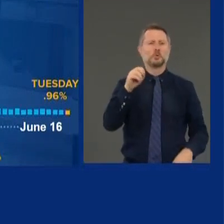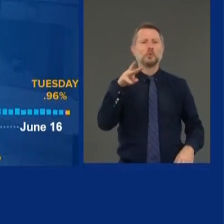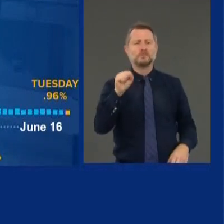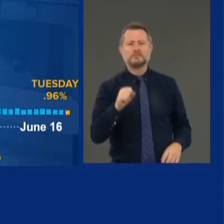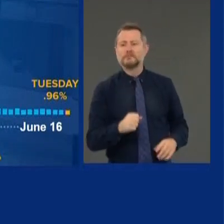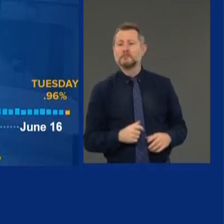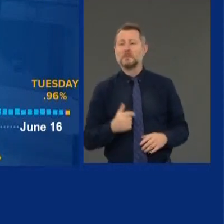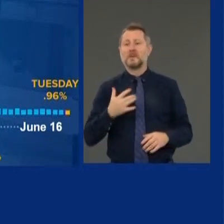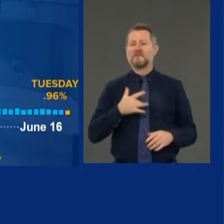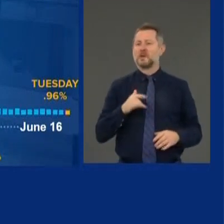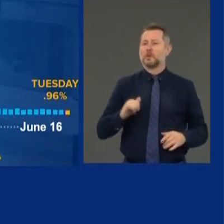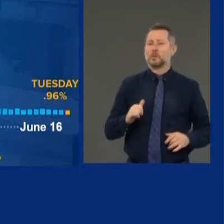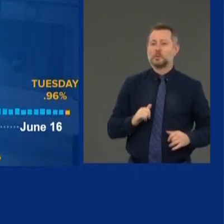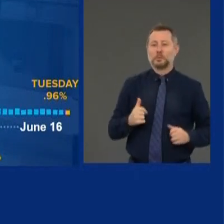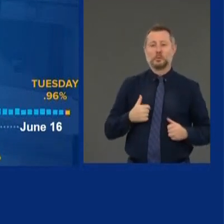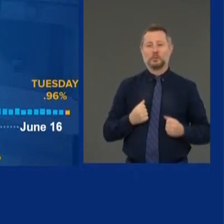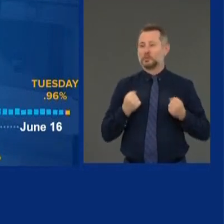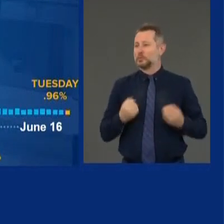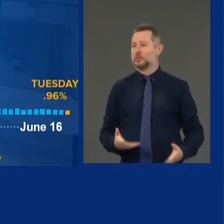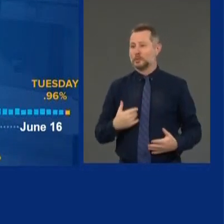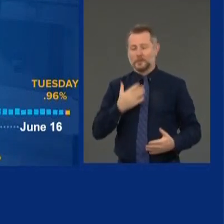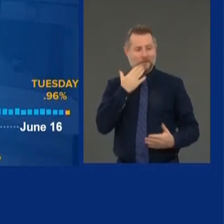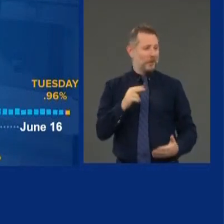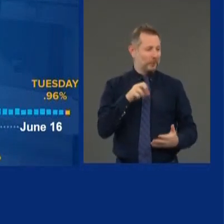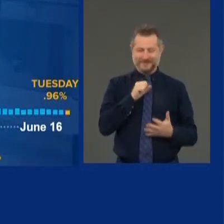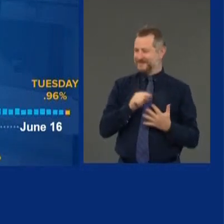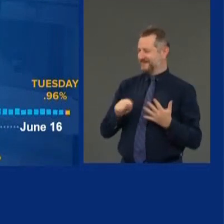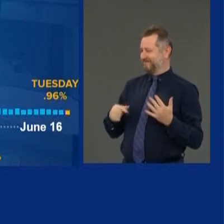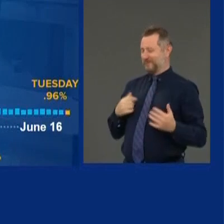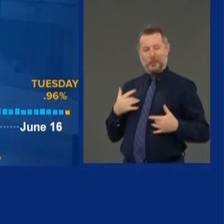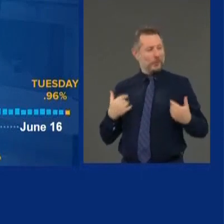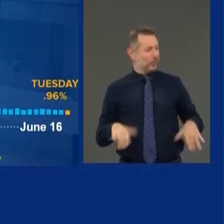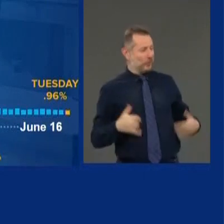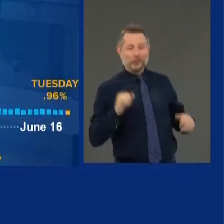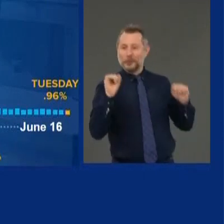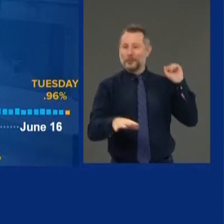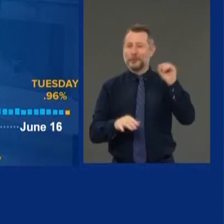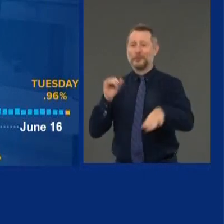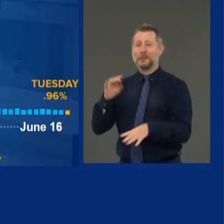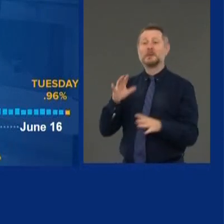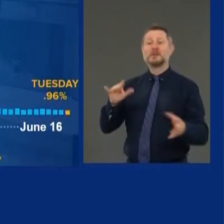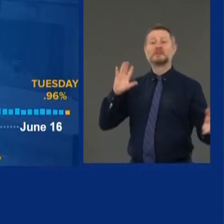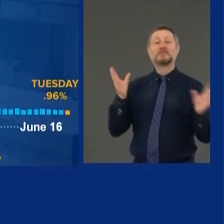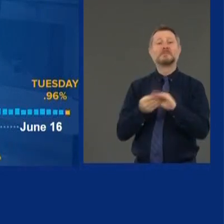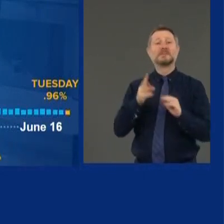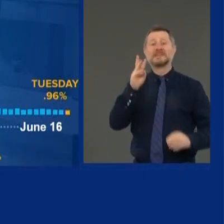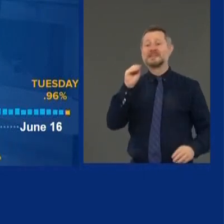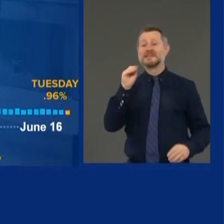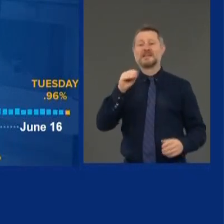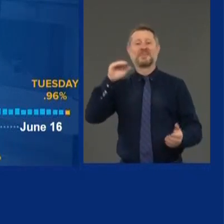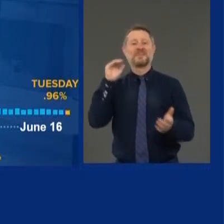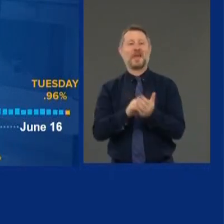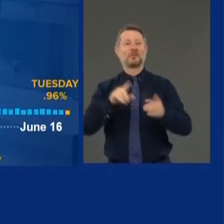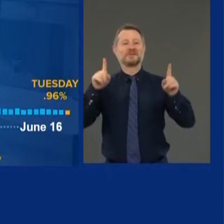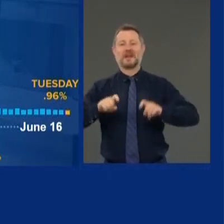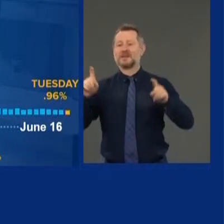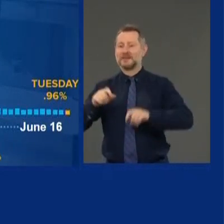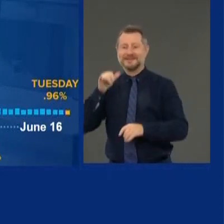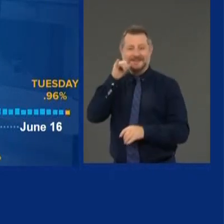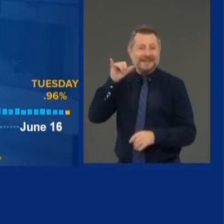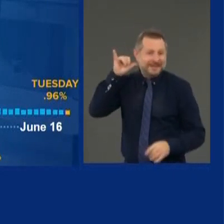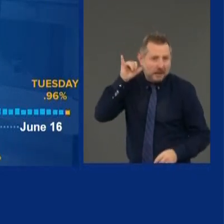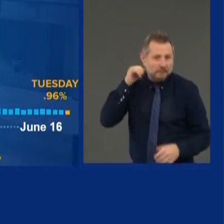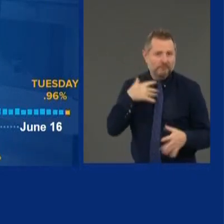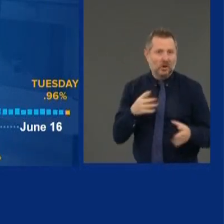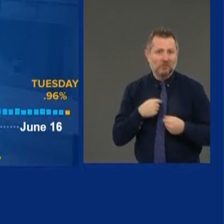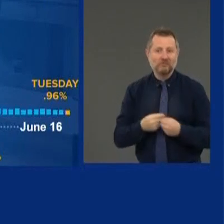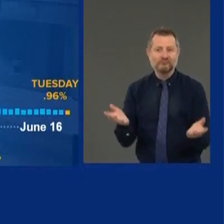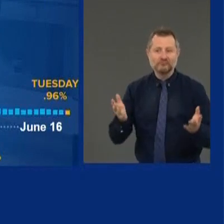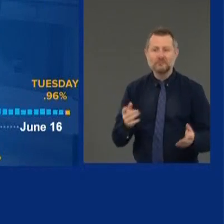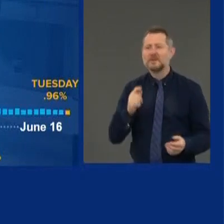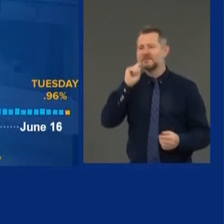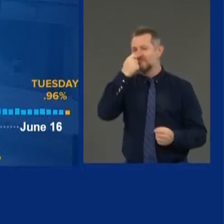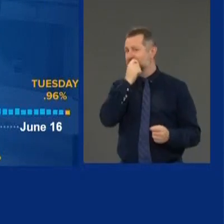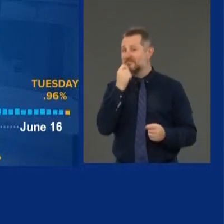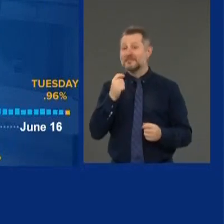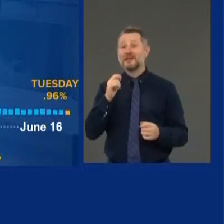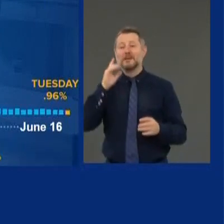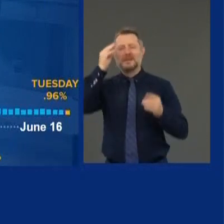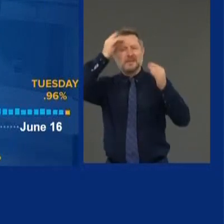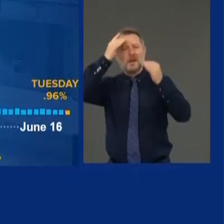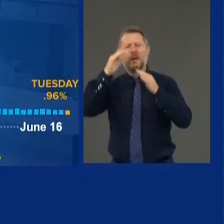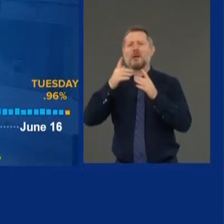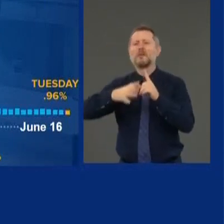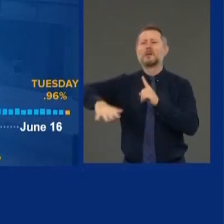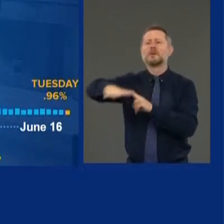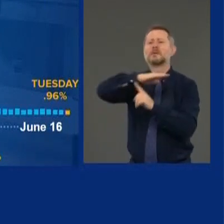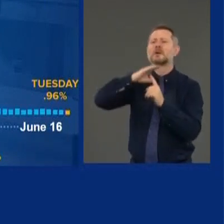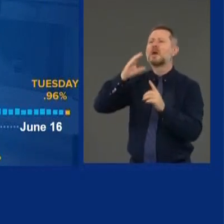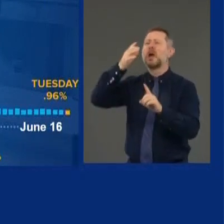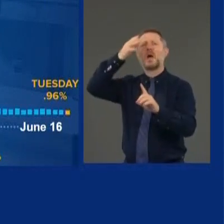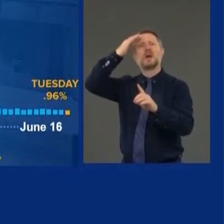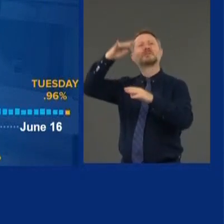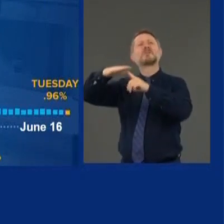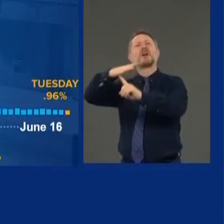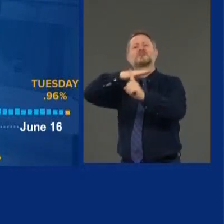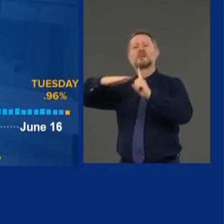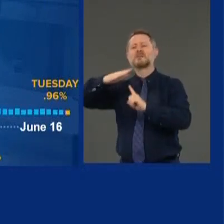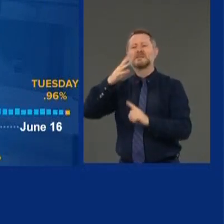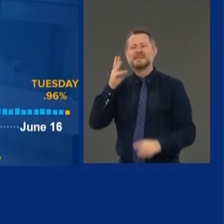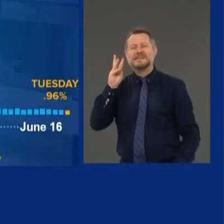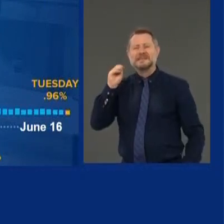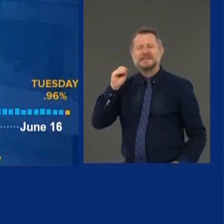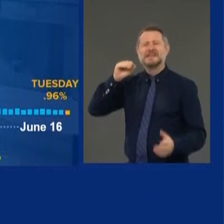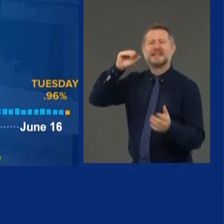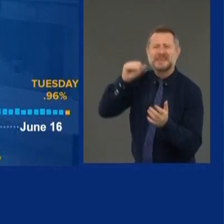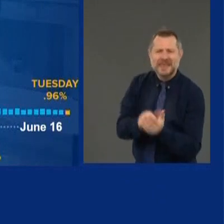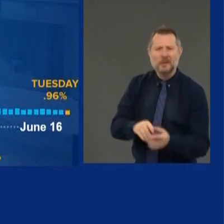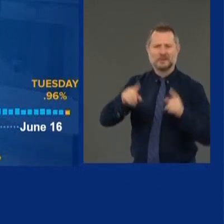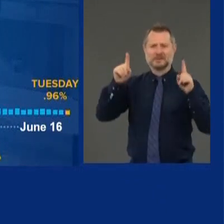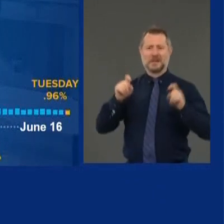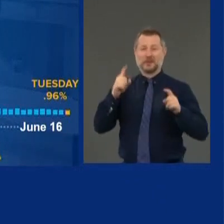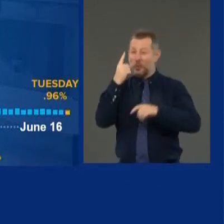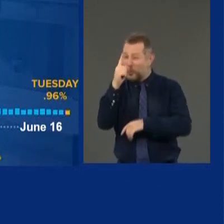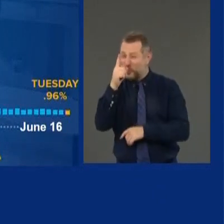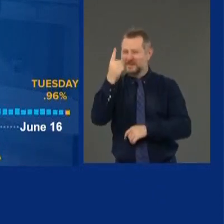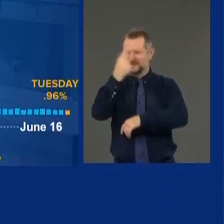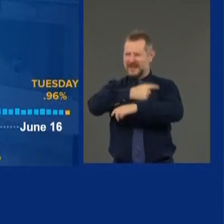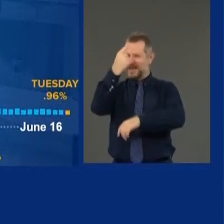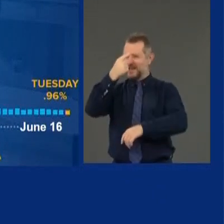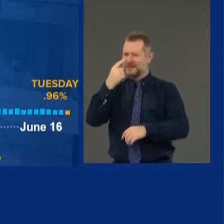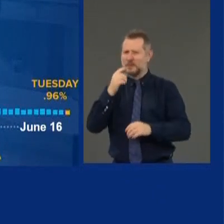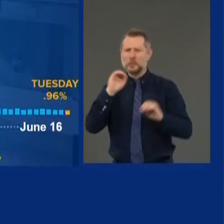DONE.